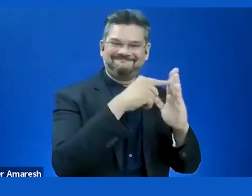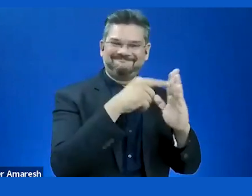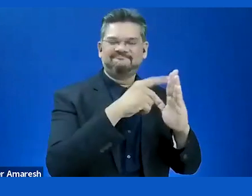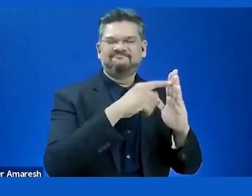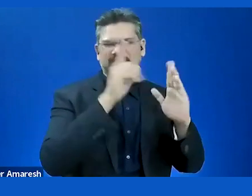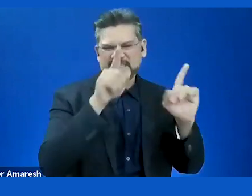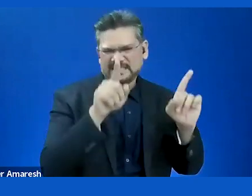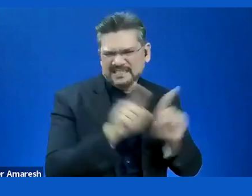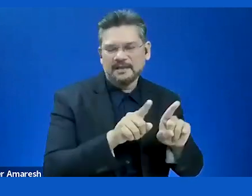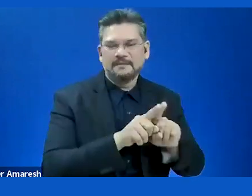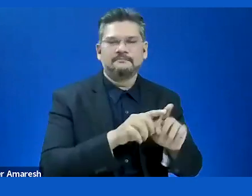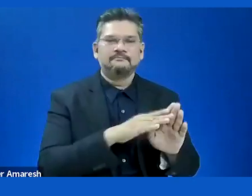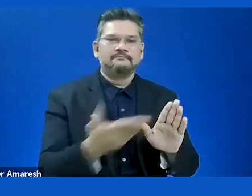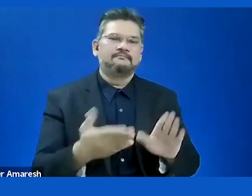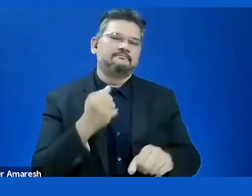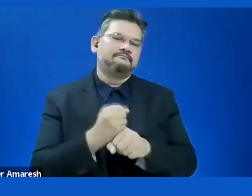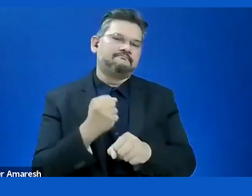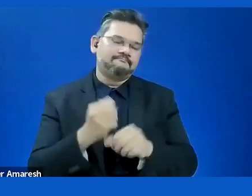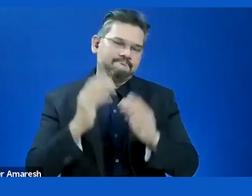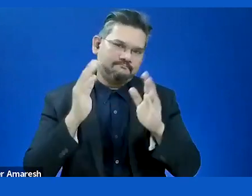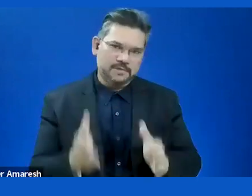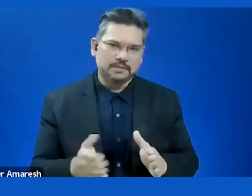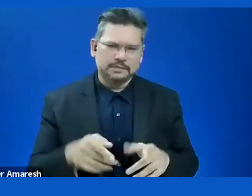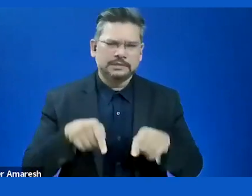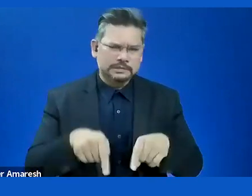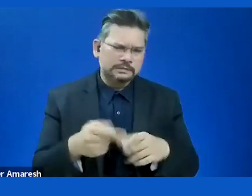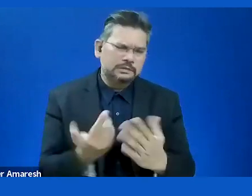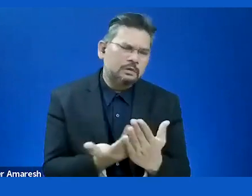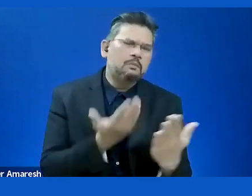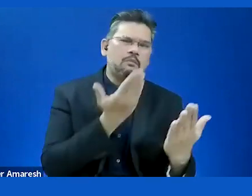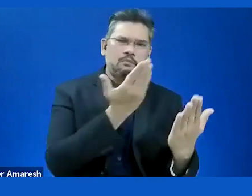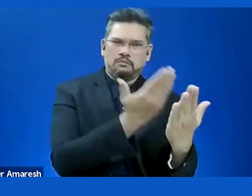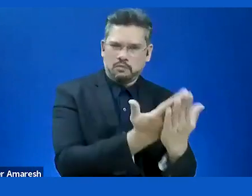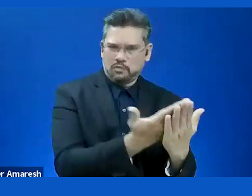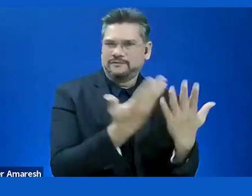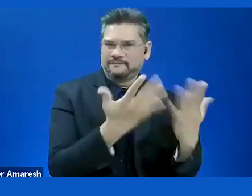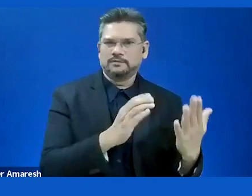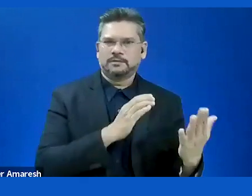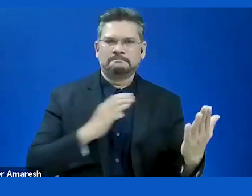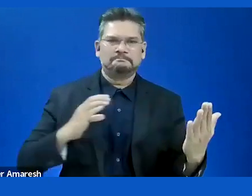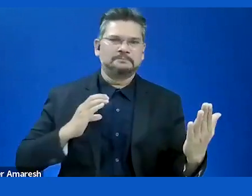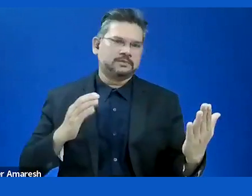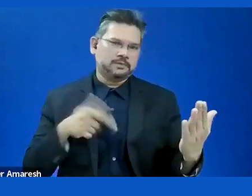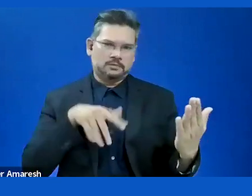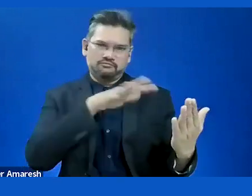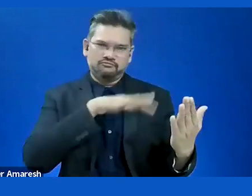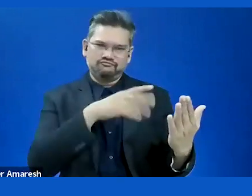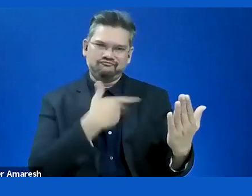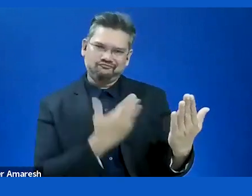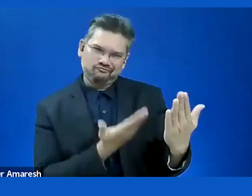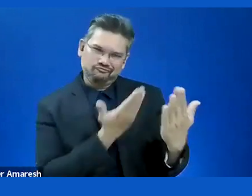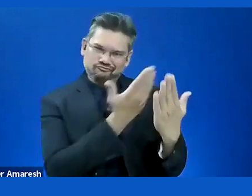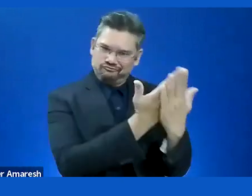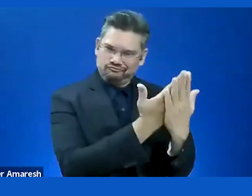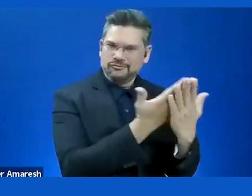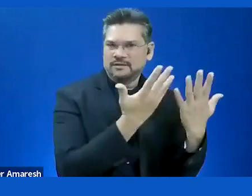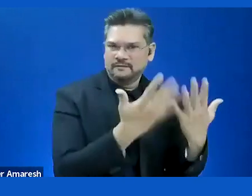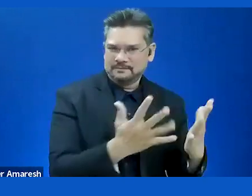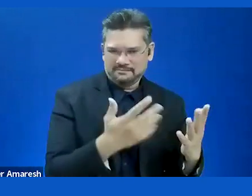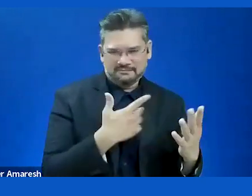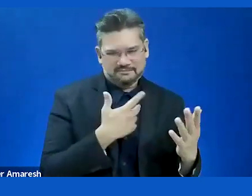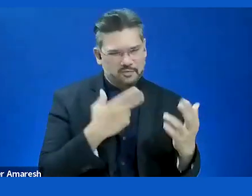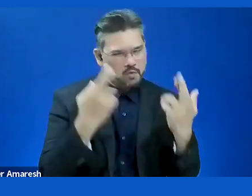This is still in proposal stage. Agreed at the Commission. I hope it will be soon a law.